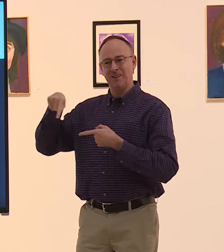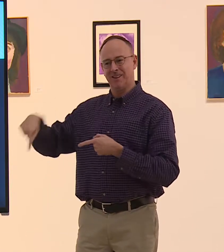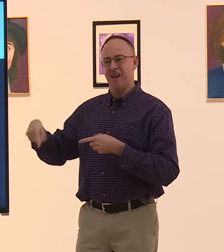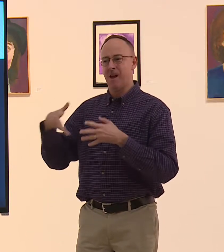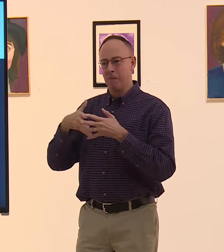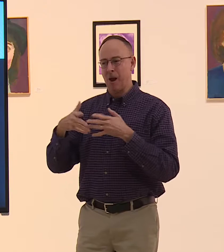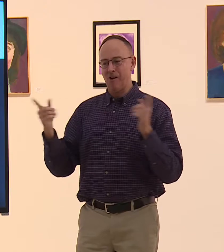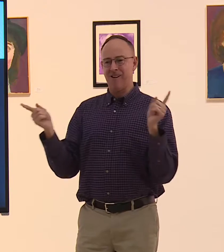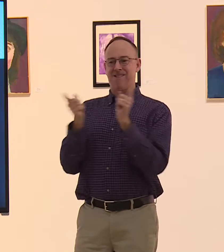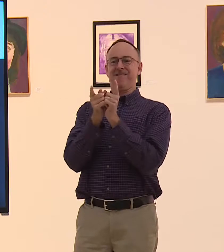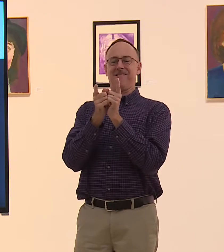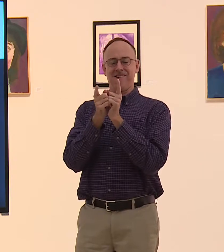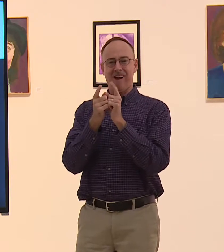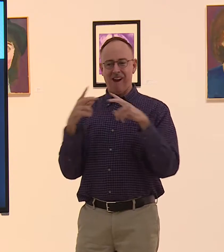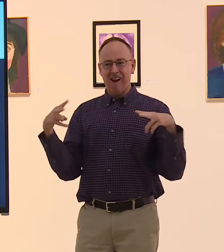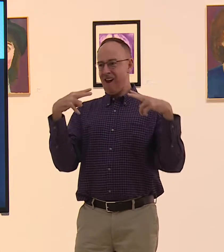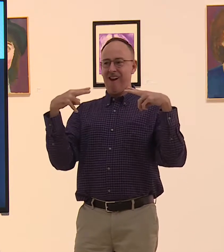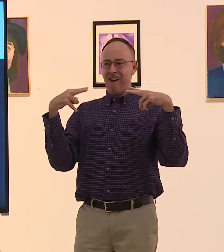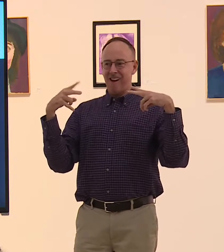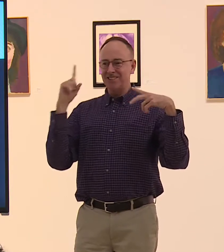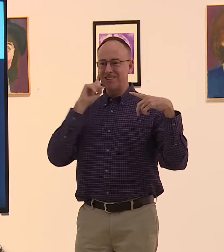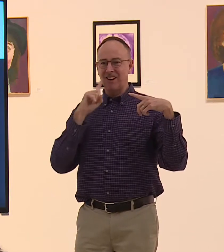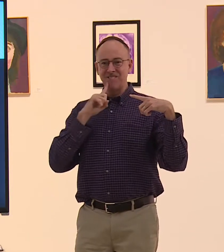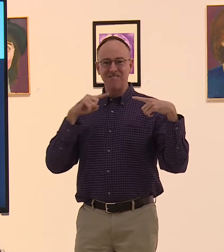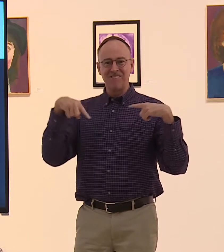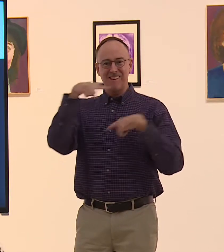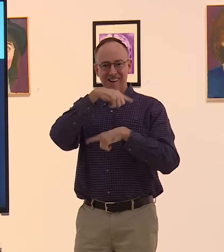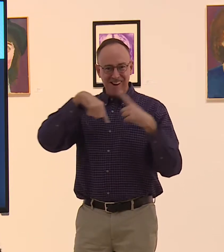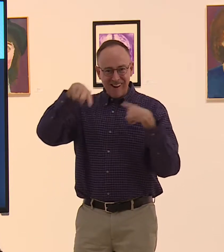We know that when Laurent Clerc came over on the boat